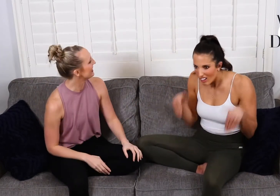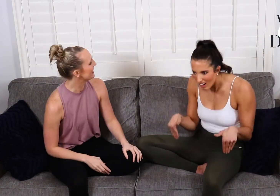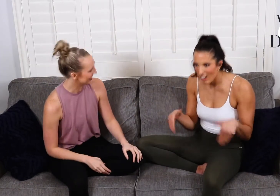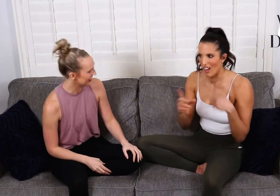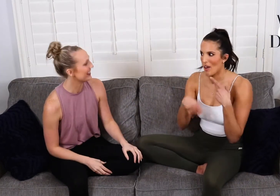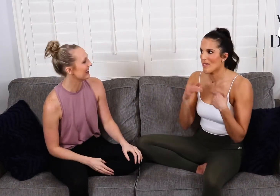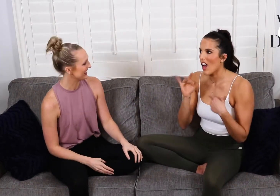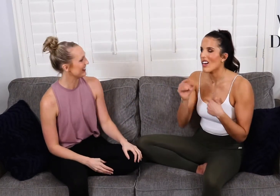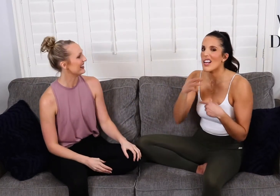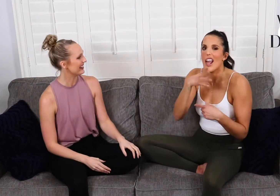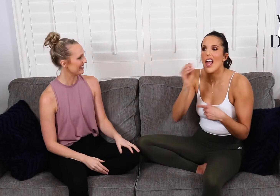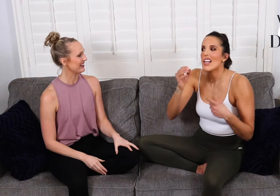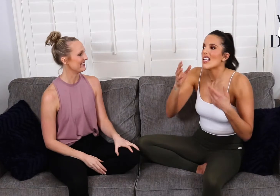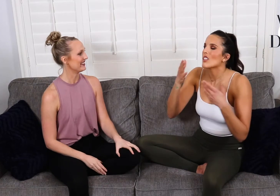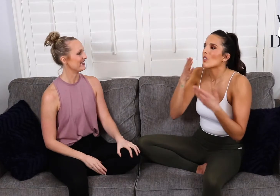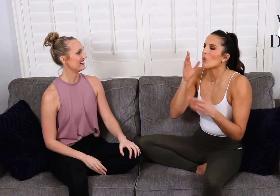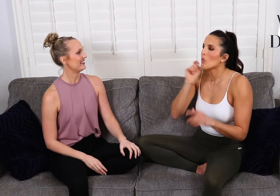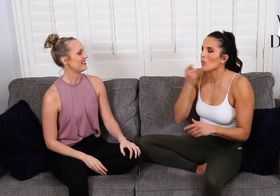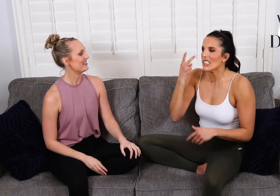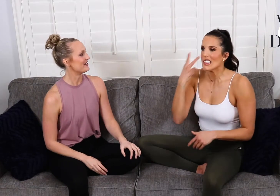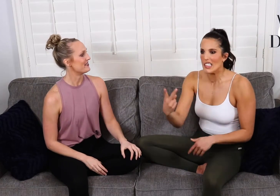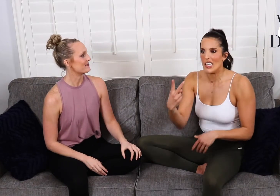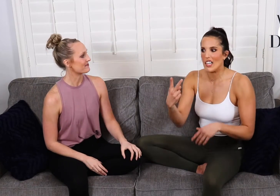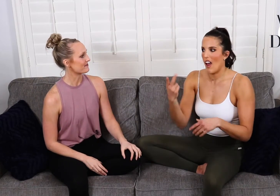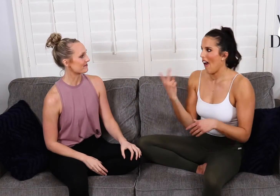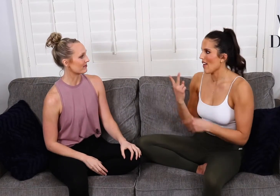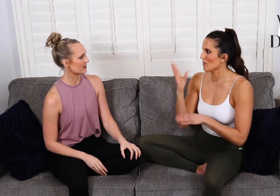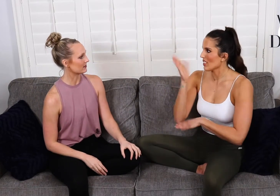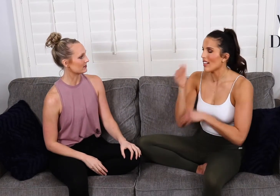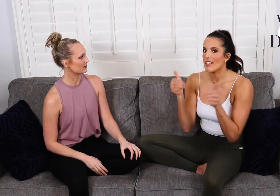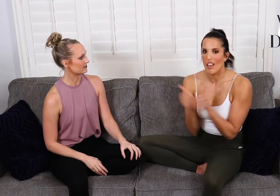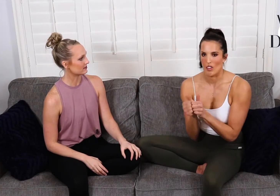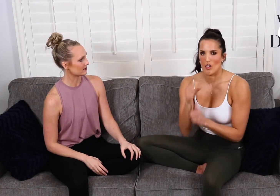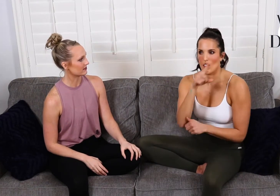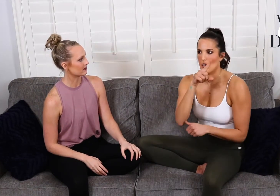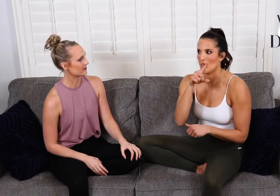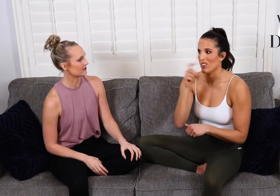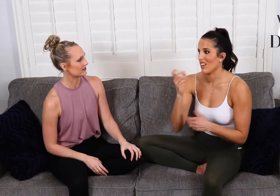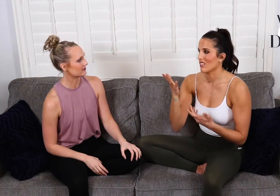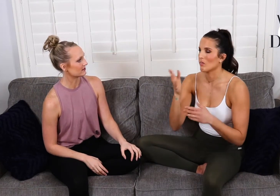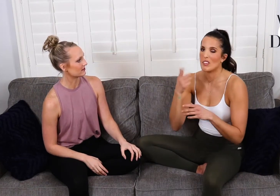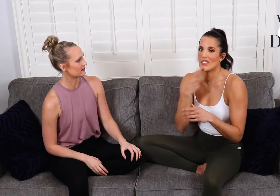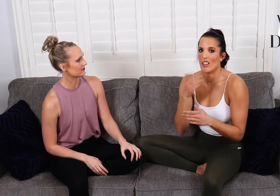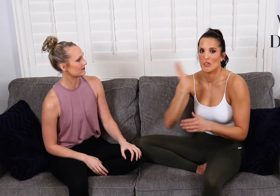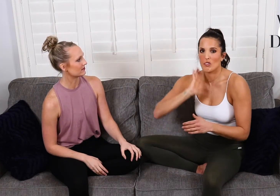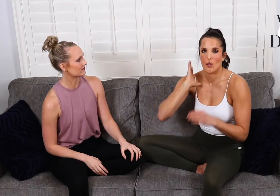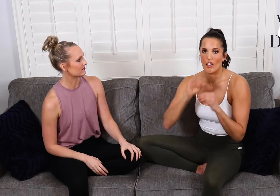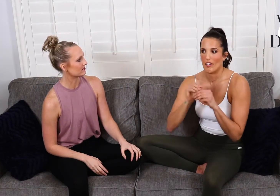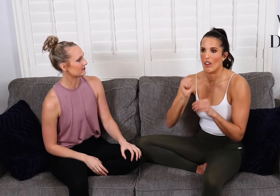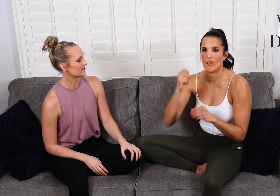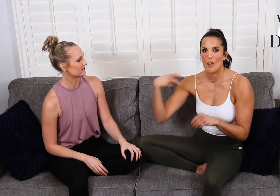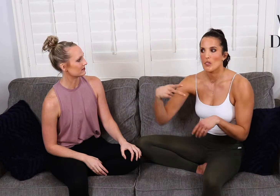speechless about it and it was cool to see us present together because we said before in